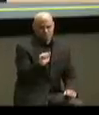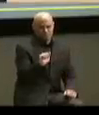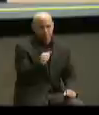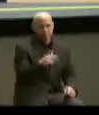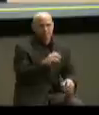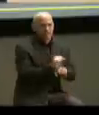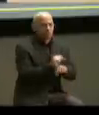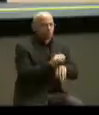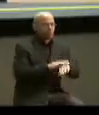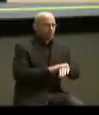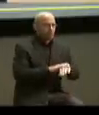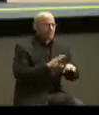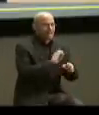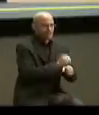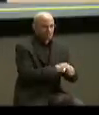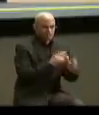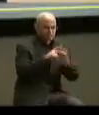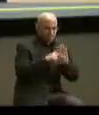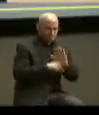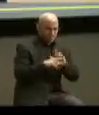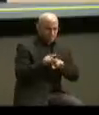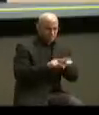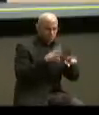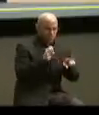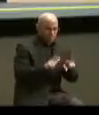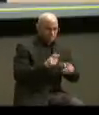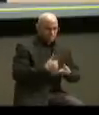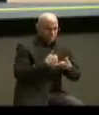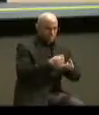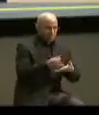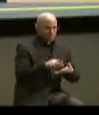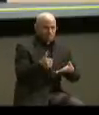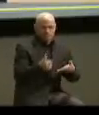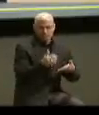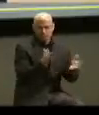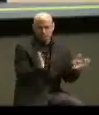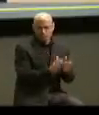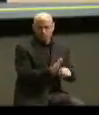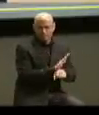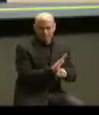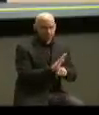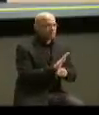WE WORK CLOSELY WITH AT SEEA. SEEA WORKS ON ENERGY POLICY AS WELL AS HELPING SMALL GREEN